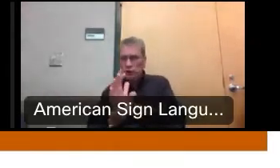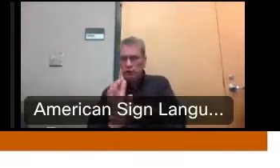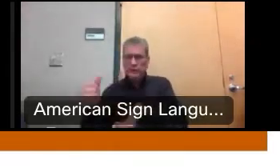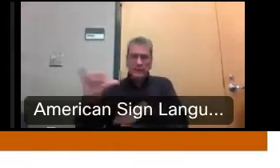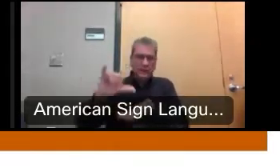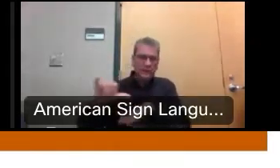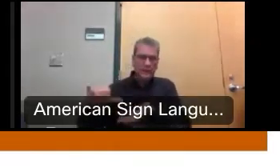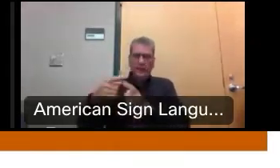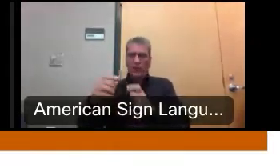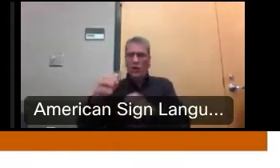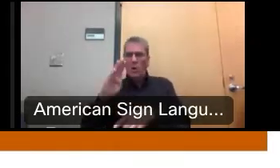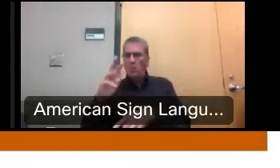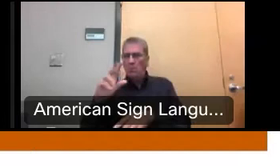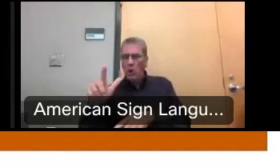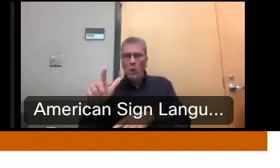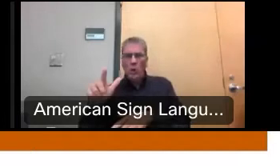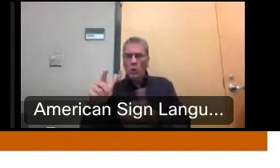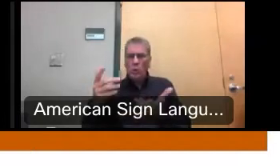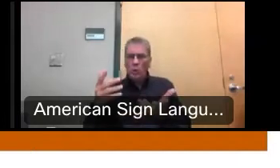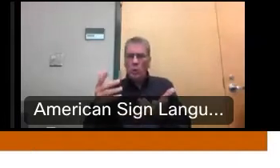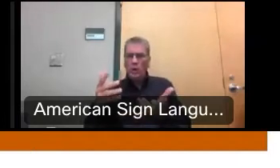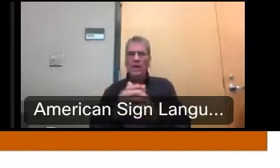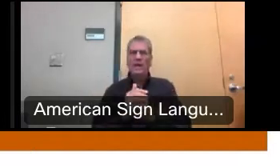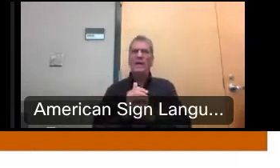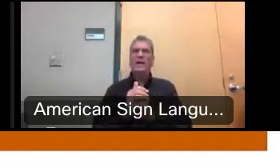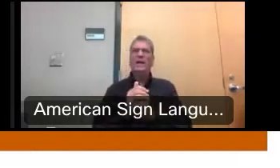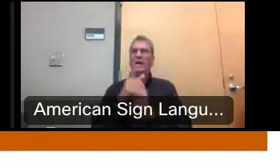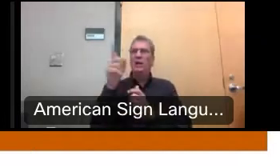we had, um. You you can see here, we added Alka, like,